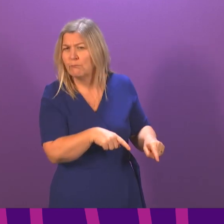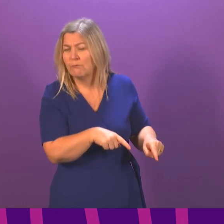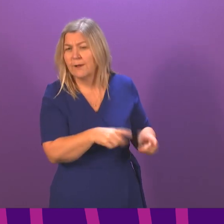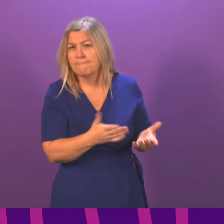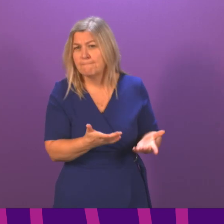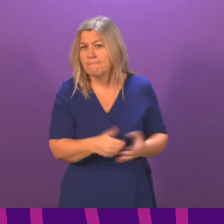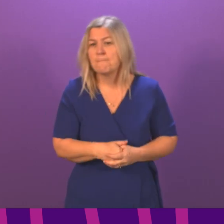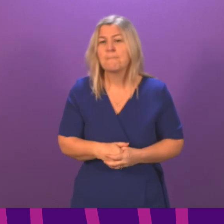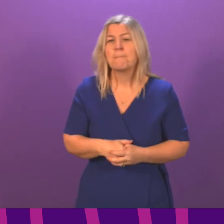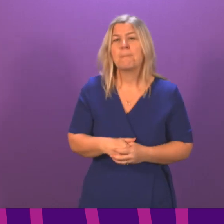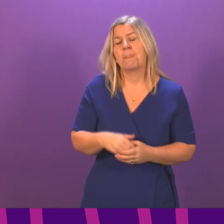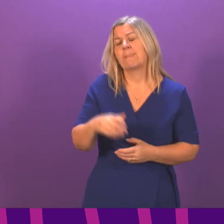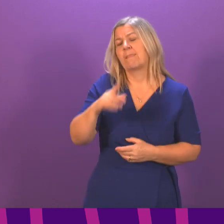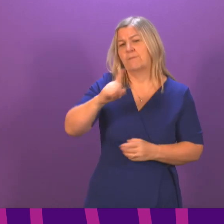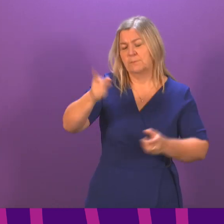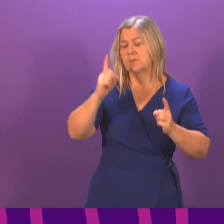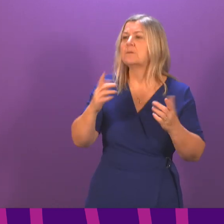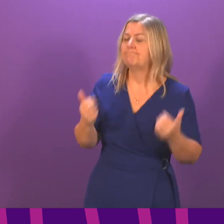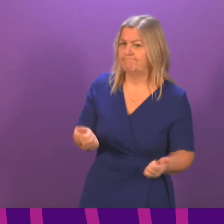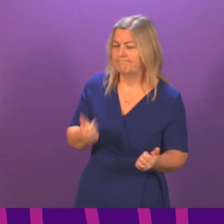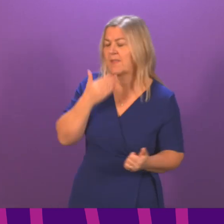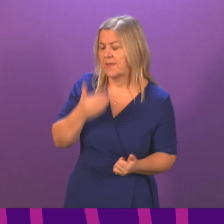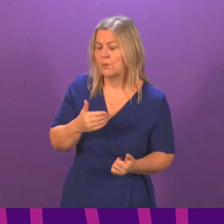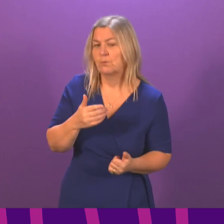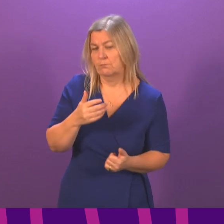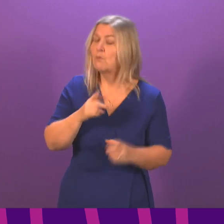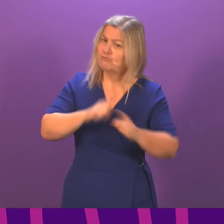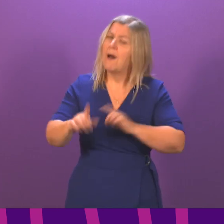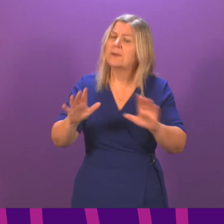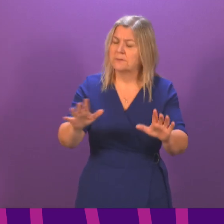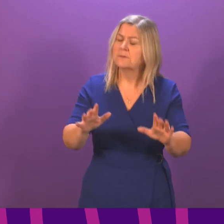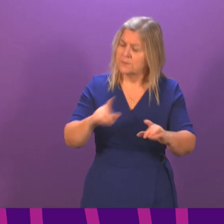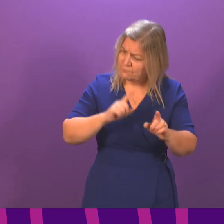The First Minister: We have sought to do that since the start